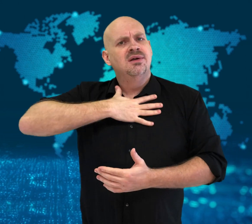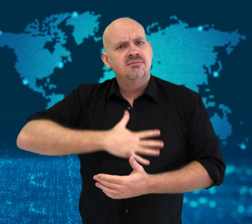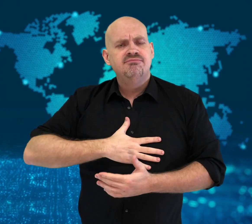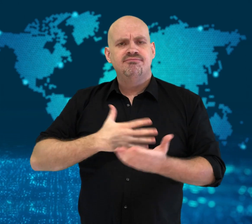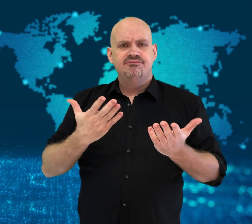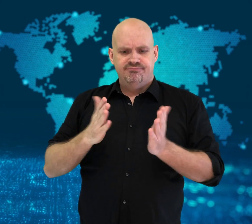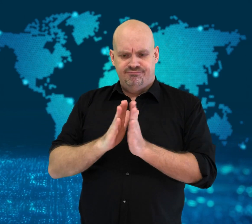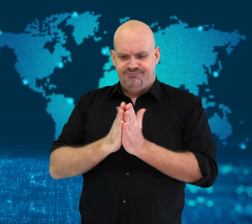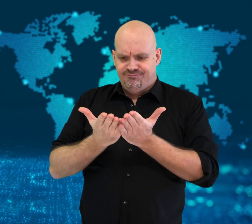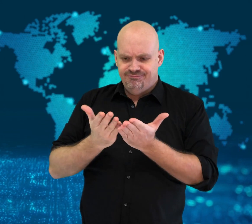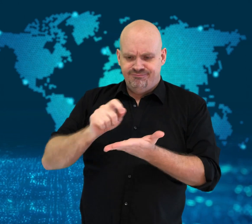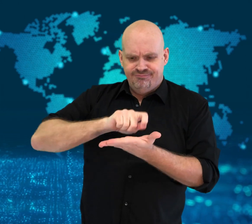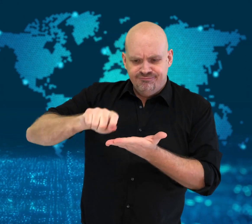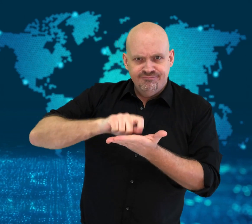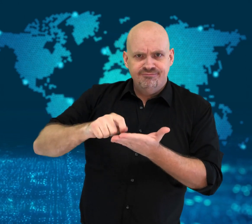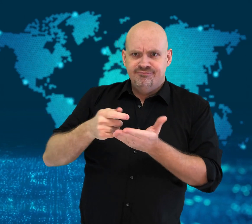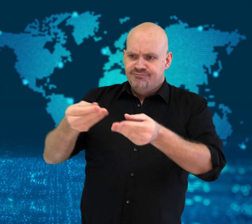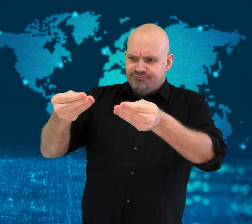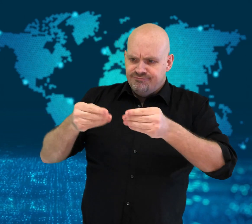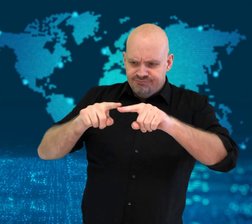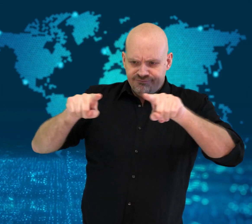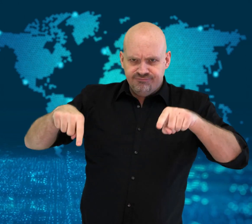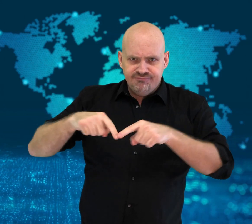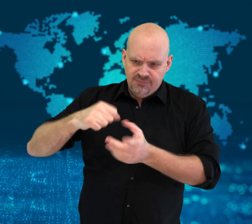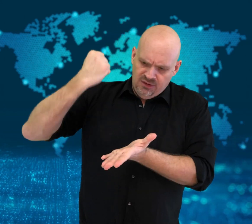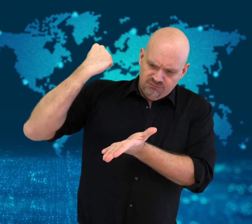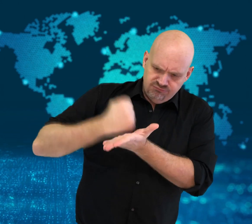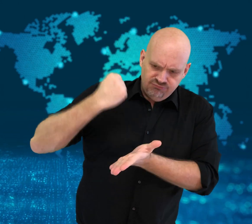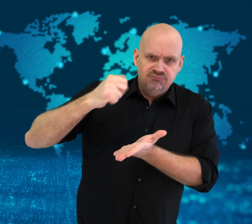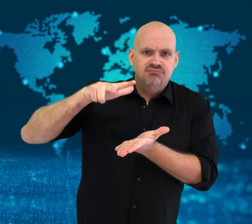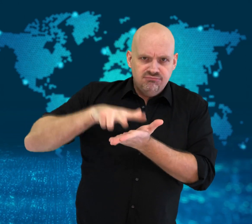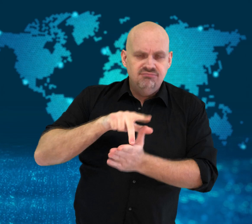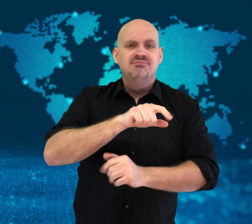When he went inside the building,